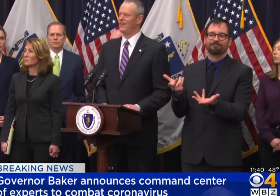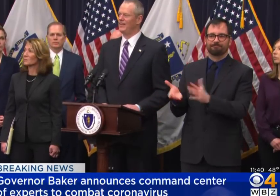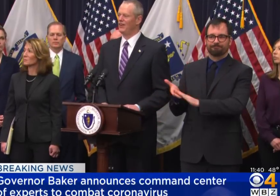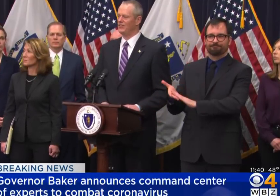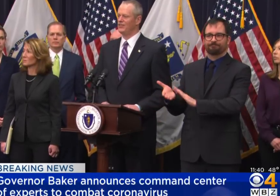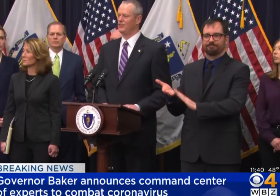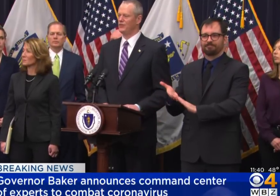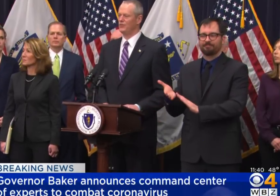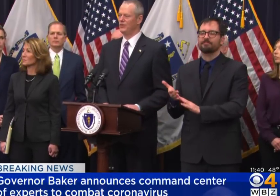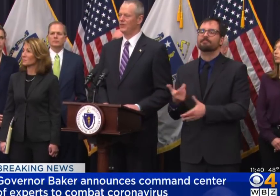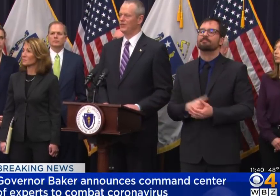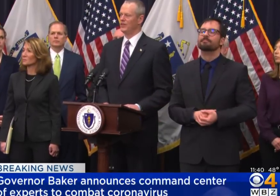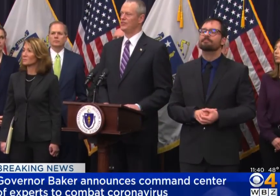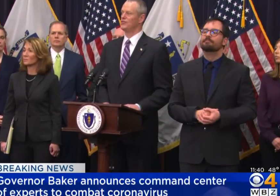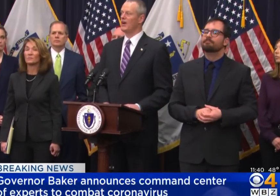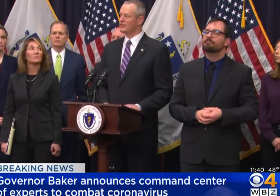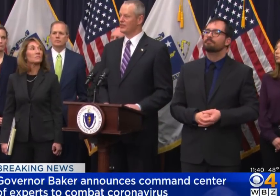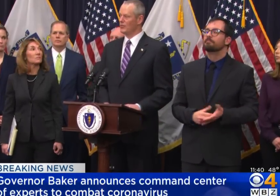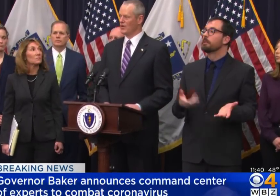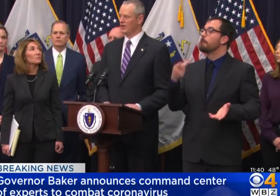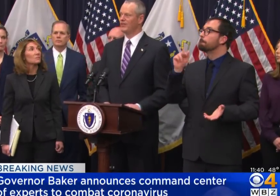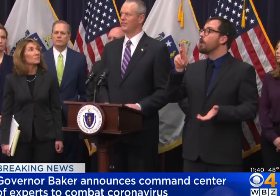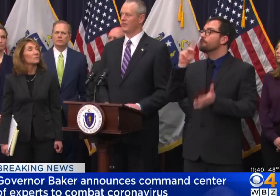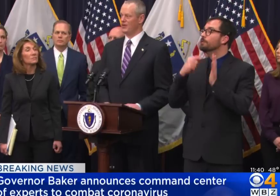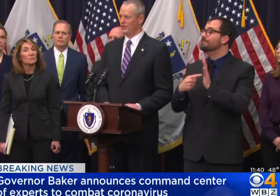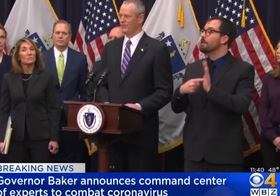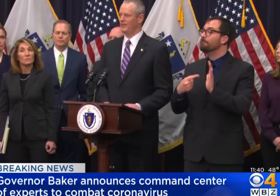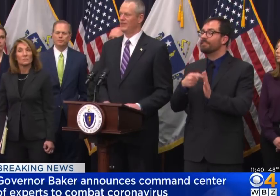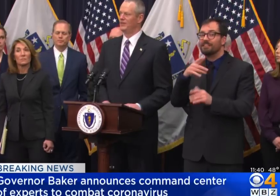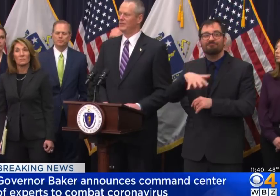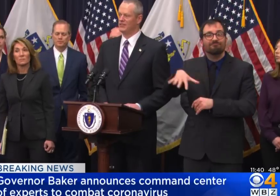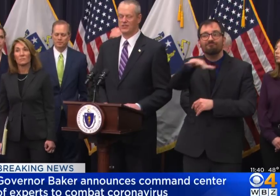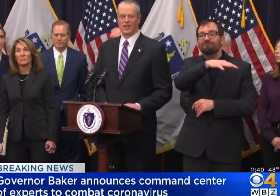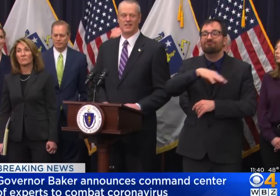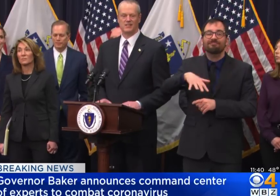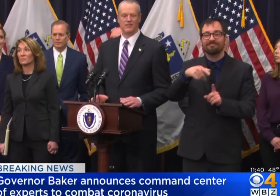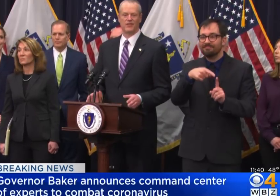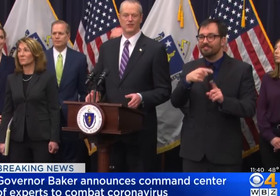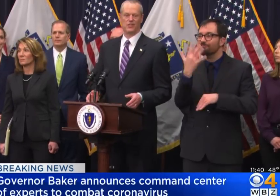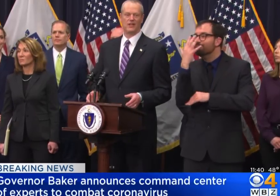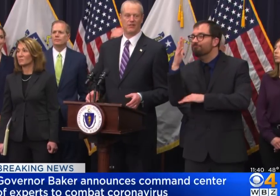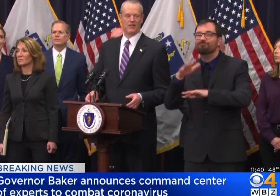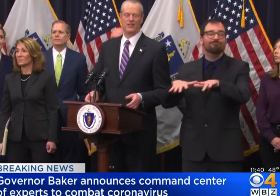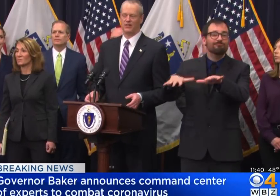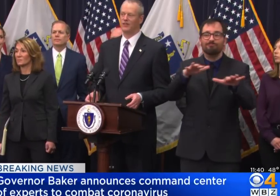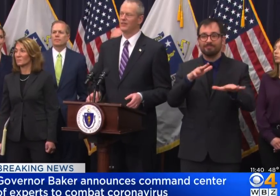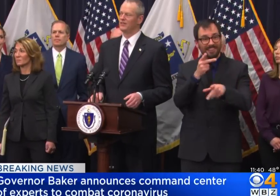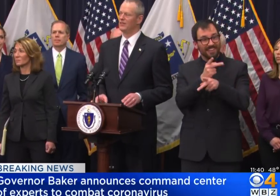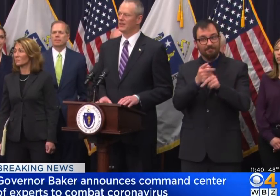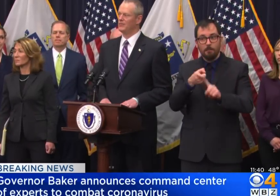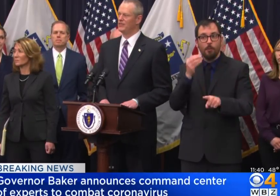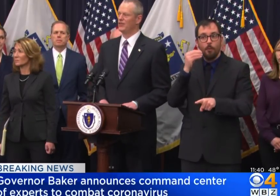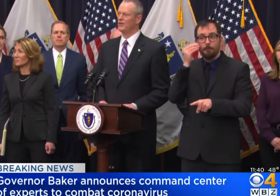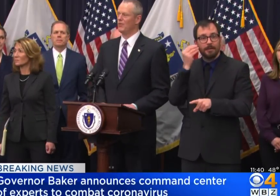EXAMPLE, FROM HOME. YOU CAN'T MANAGE PARKS AND OTHER NATURAL RESOURCES FROM HOME. IT IS VERY HARD TO DO